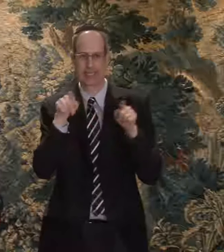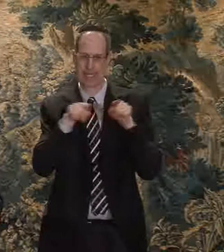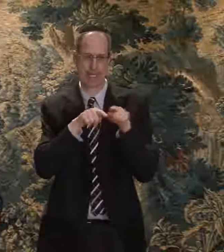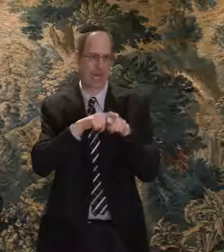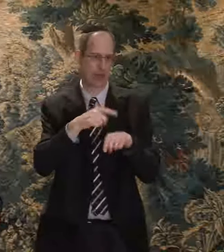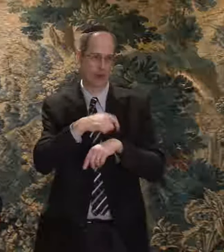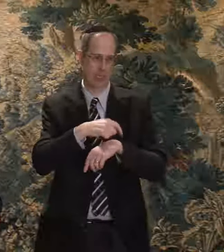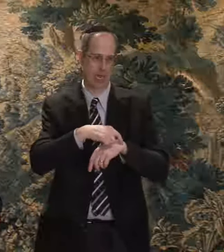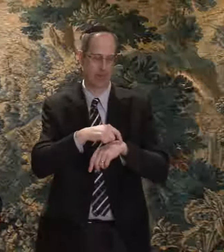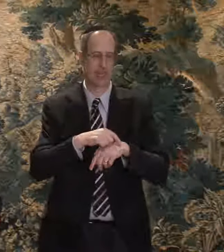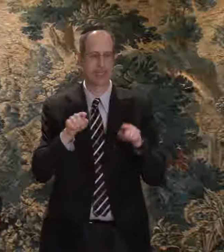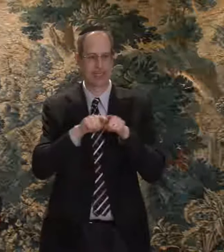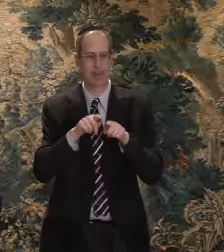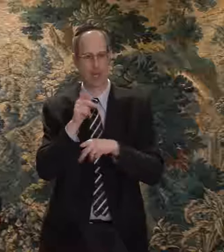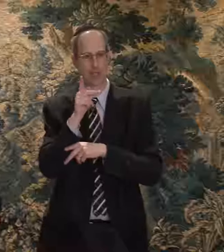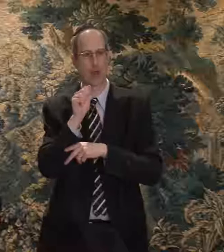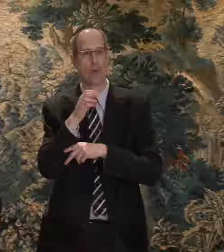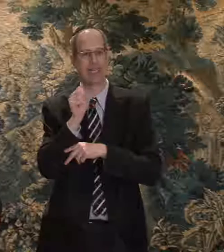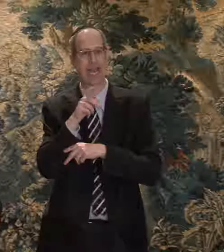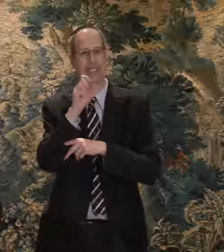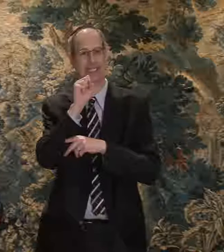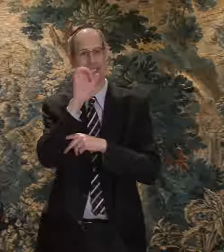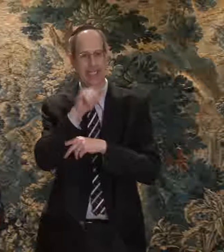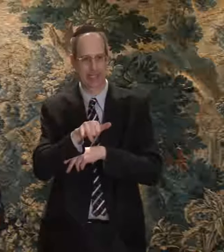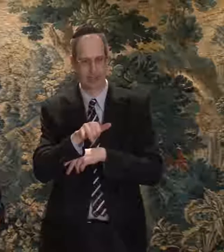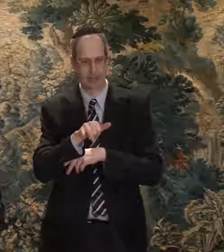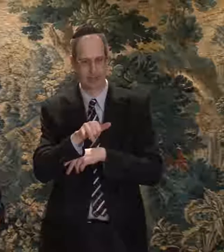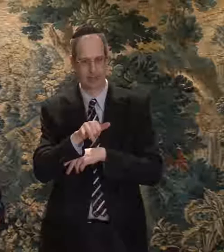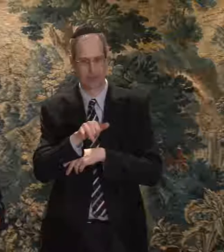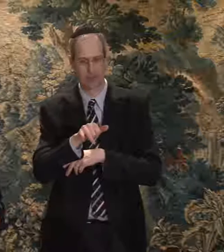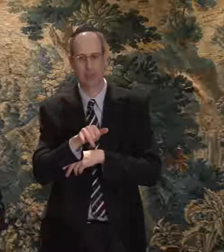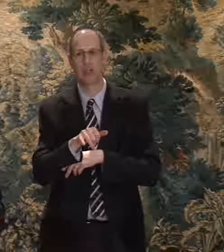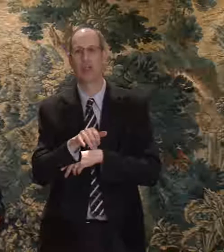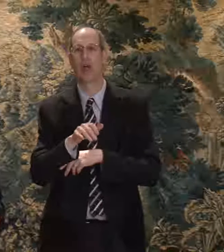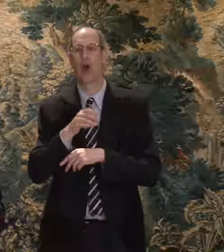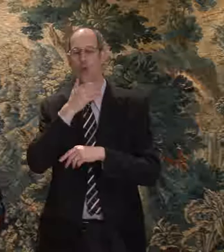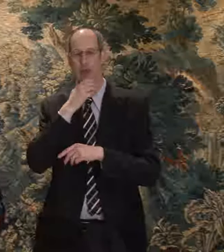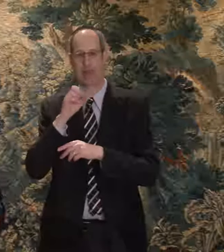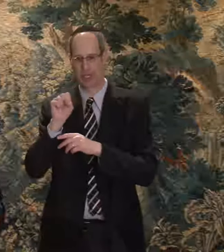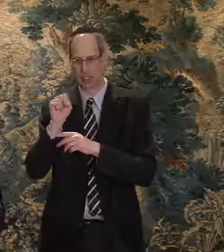kamenetsky and what happened was rubbish Cheryl was always very friendly to me